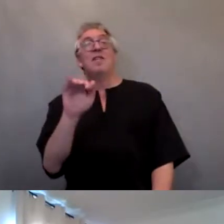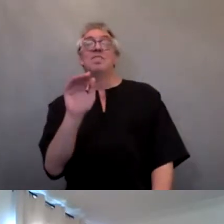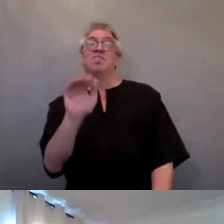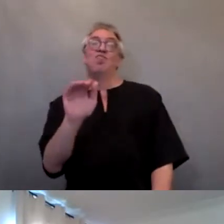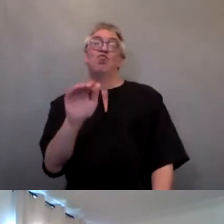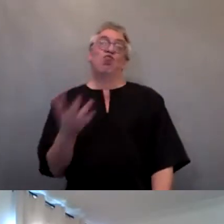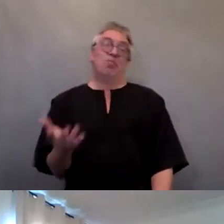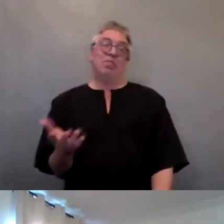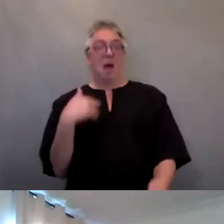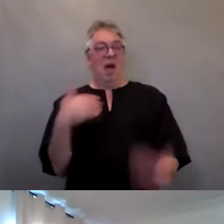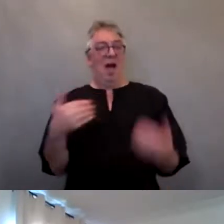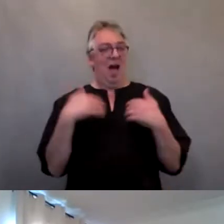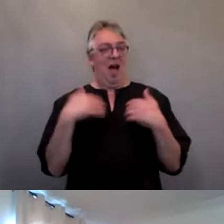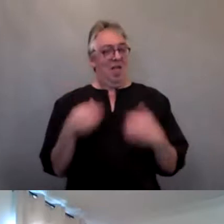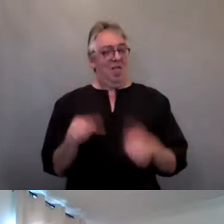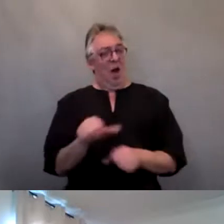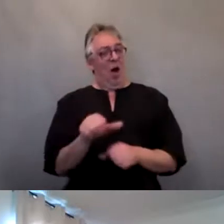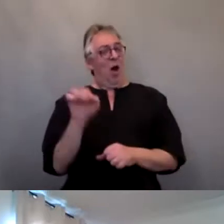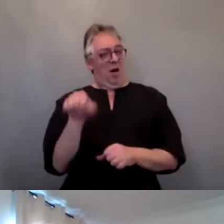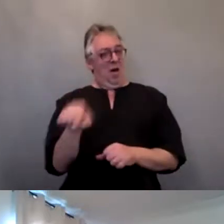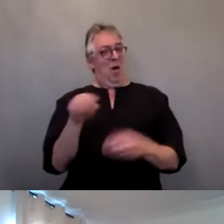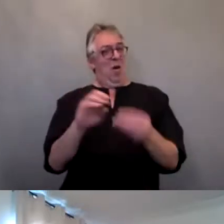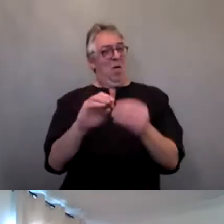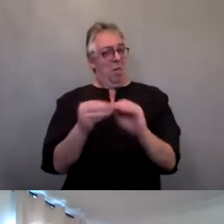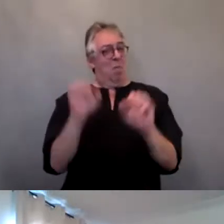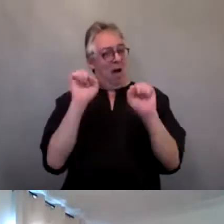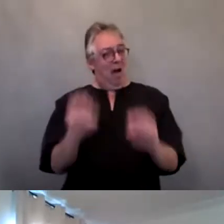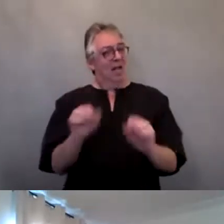. >> AVI BLAU: We must say that there